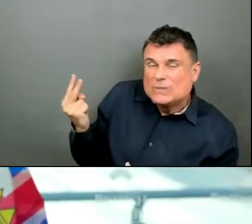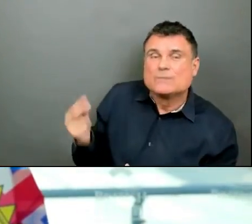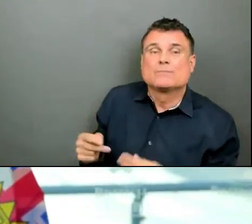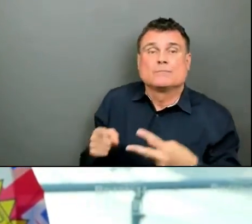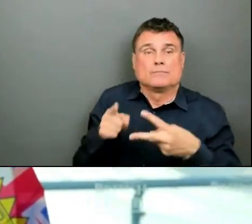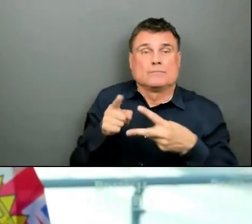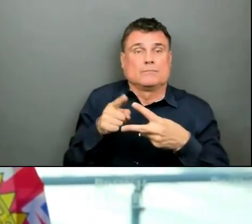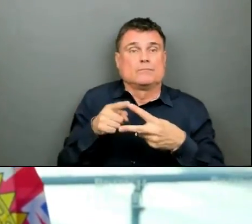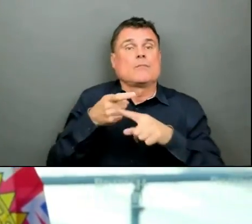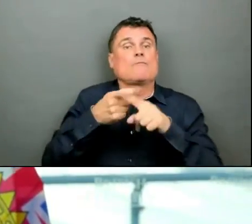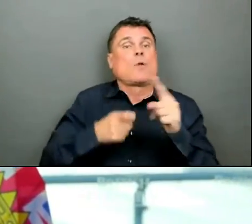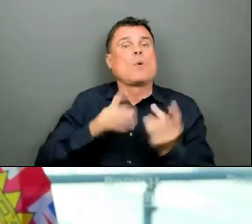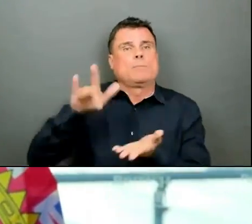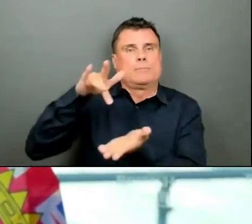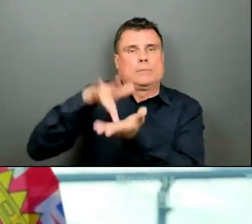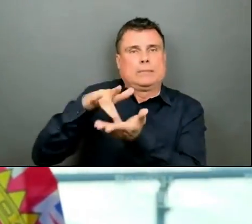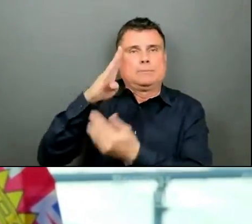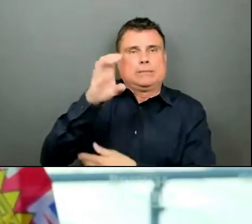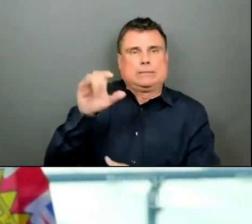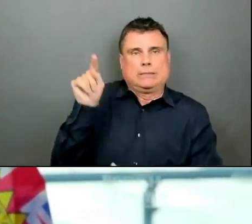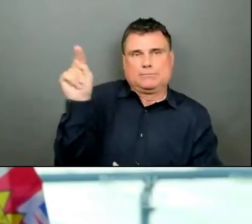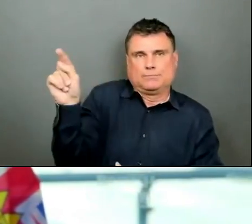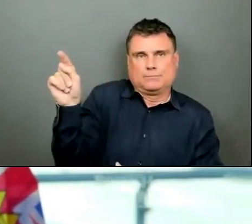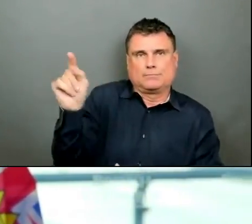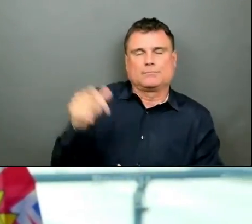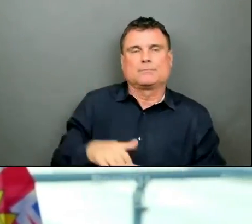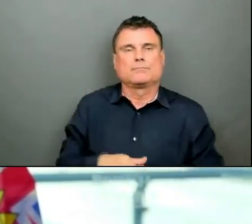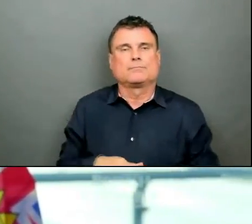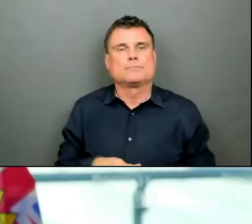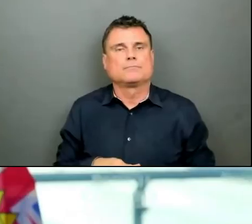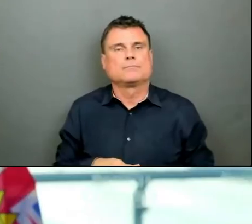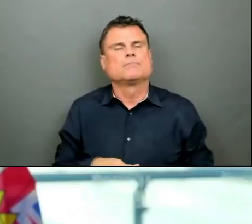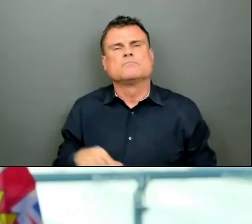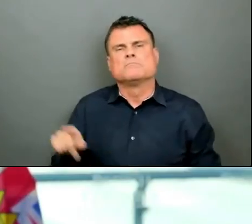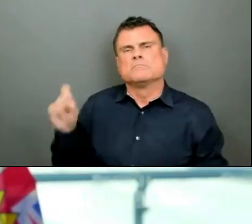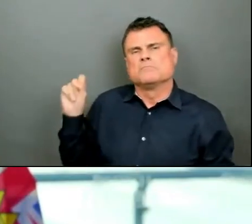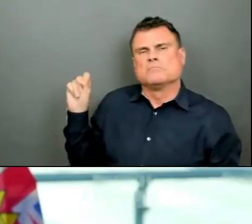But it is for.